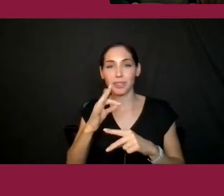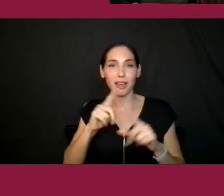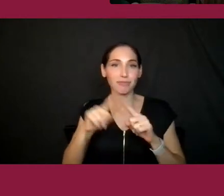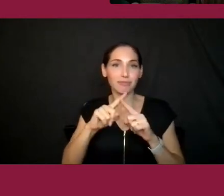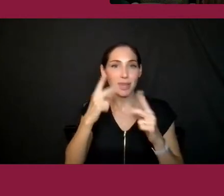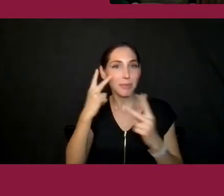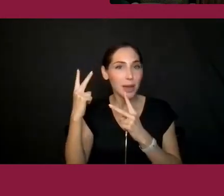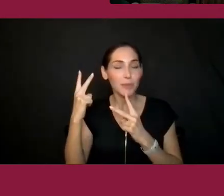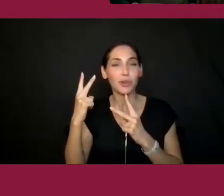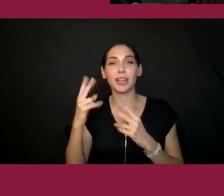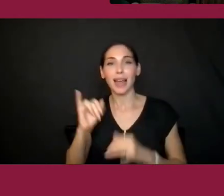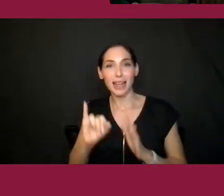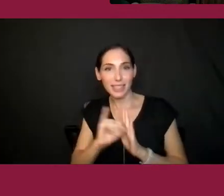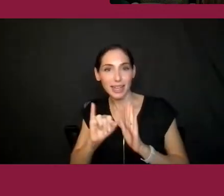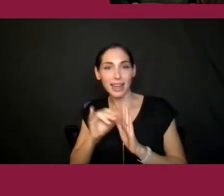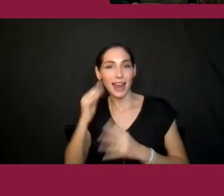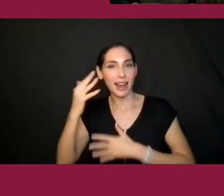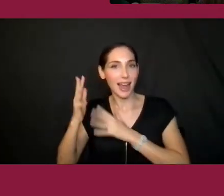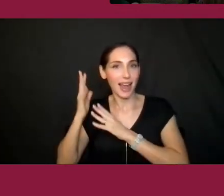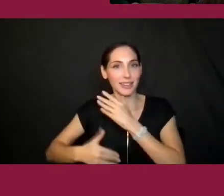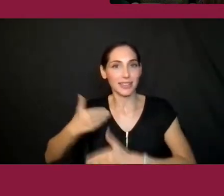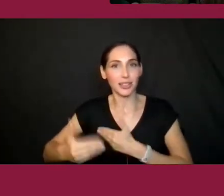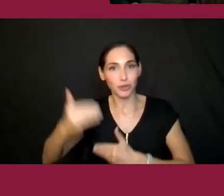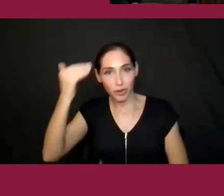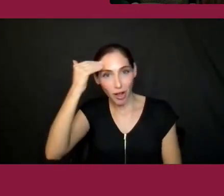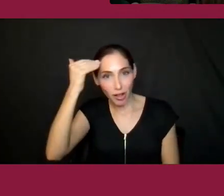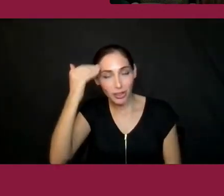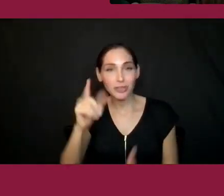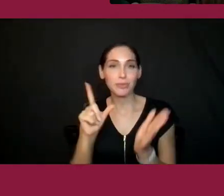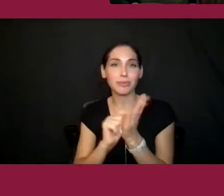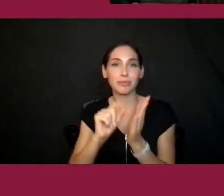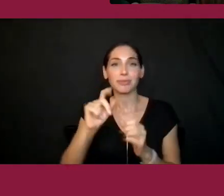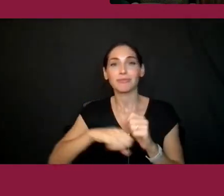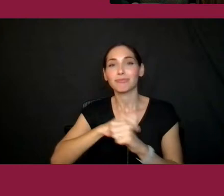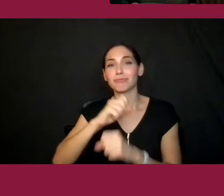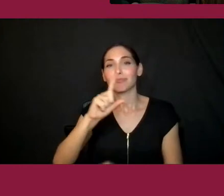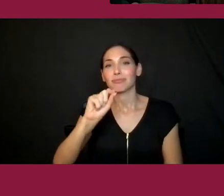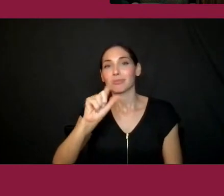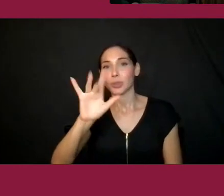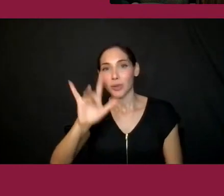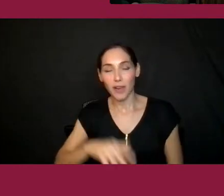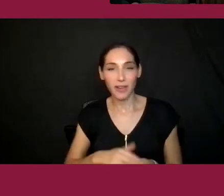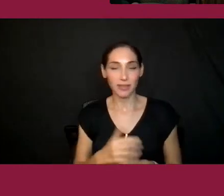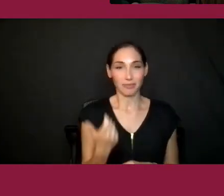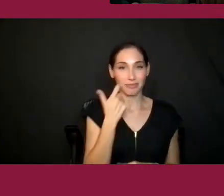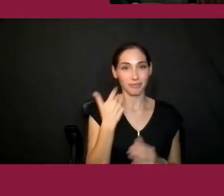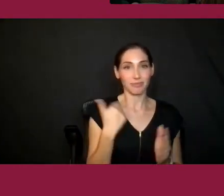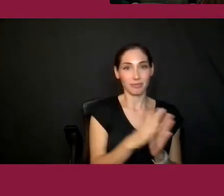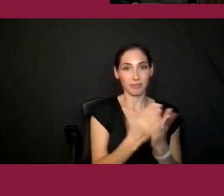and ancestral knowledge, publication expected 2025. While my past publication on matrilineal forms of tassiography is